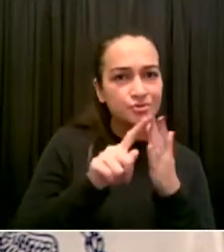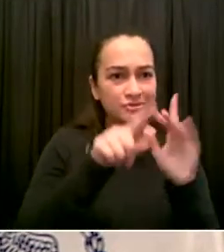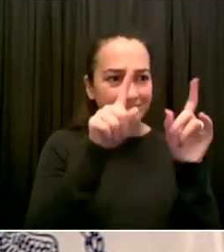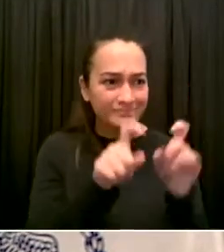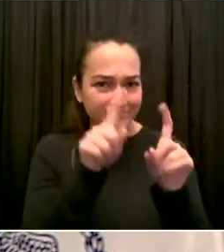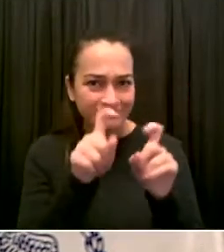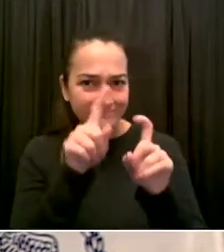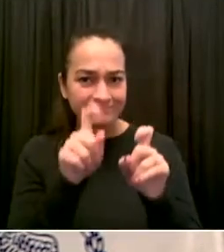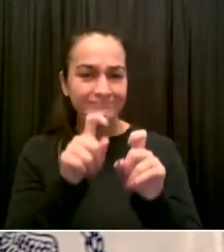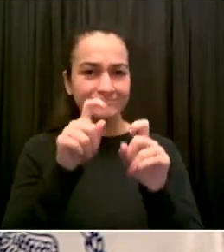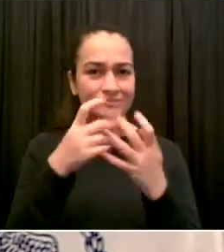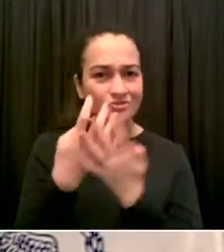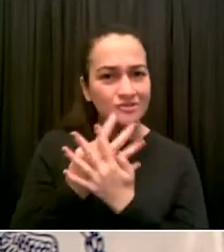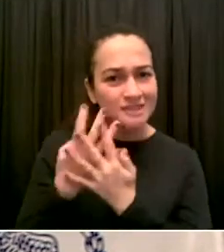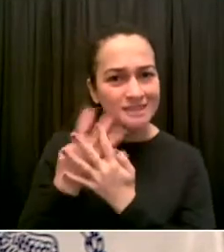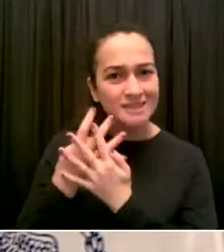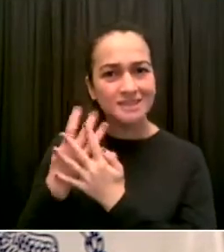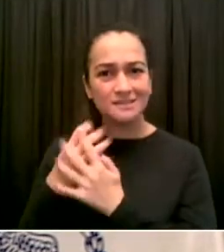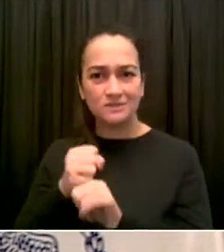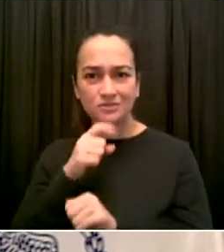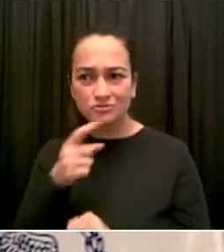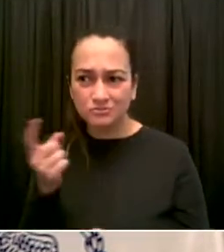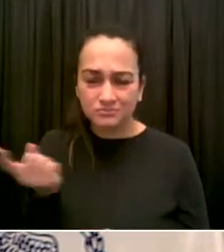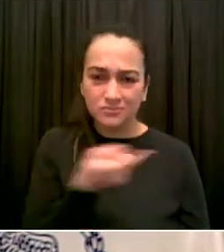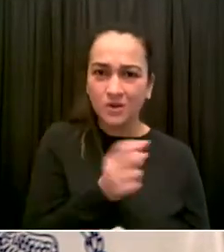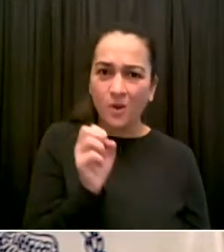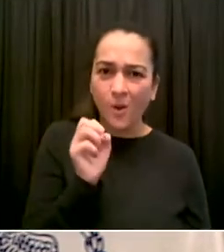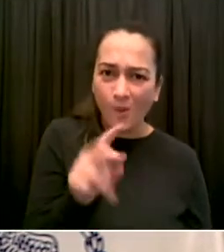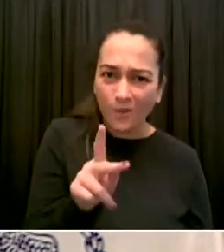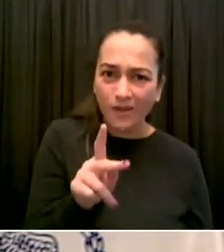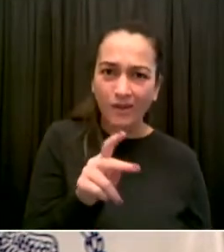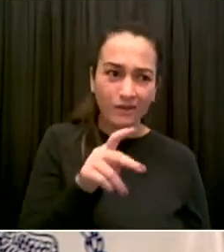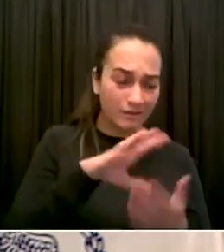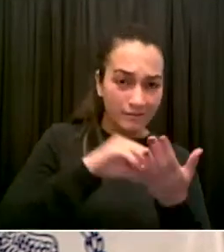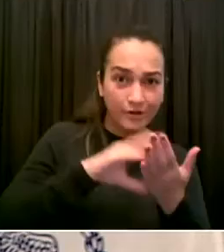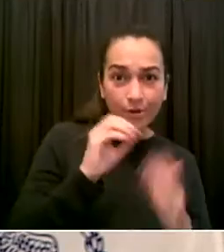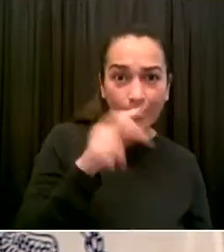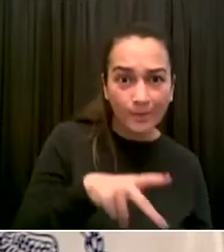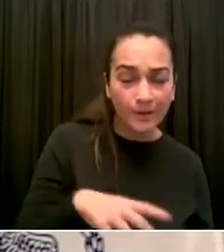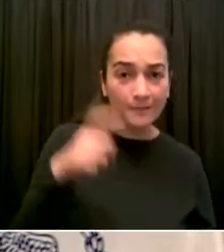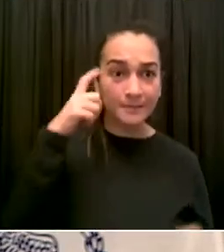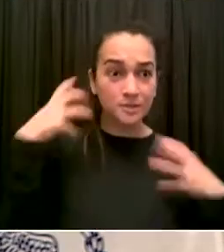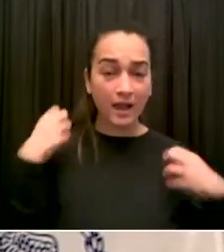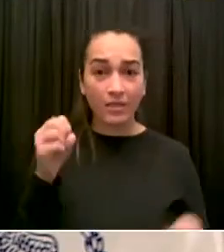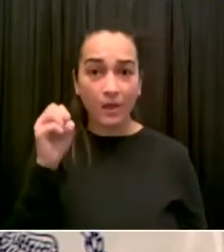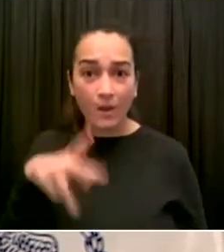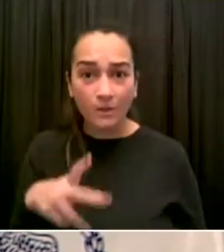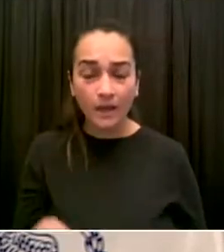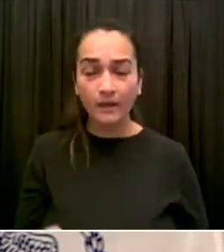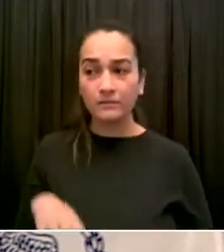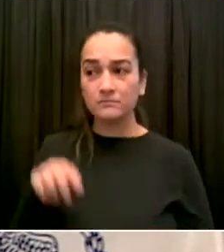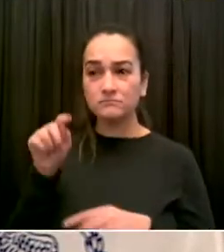LOT. THAT IS PsÑA RESULT OF COMING O